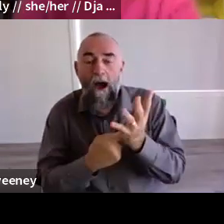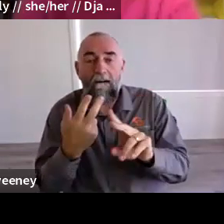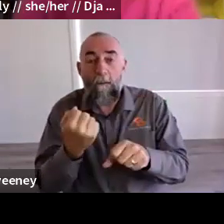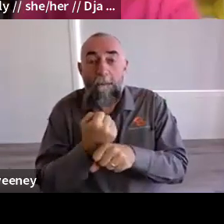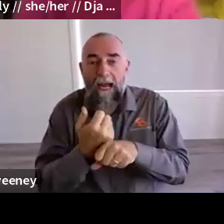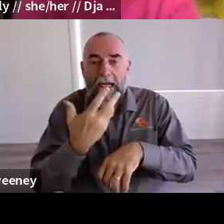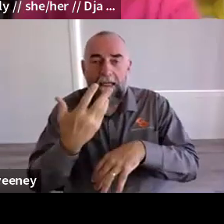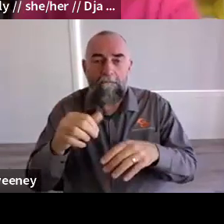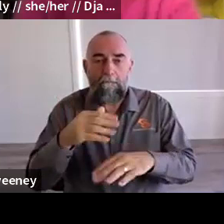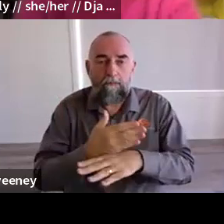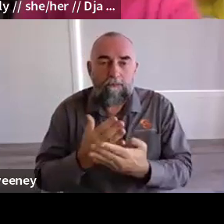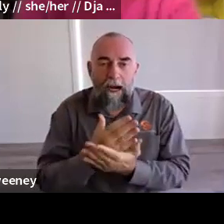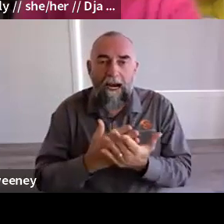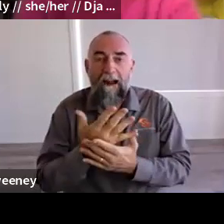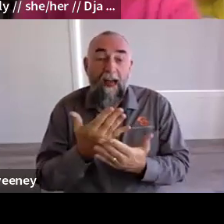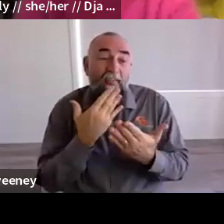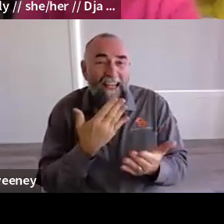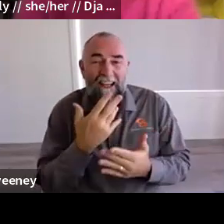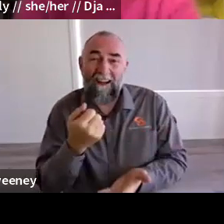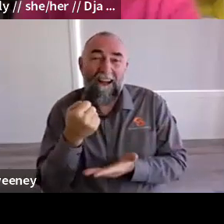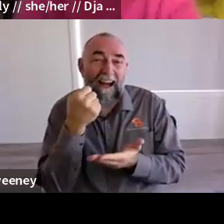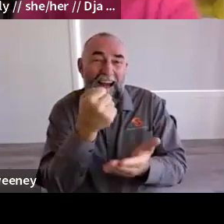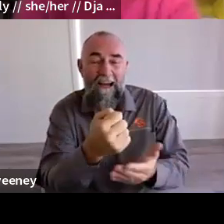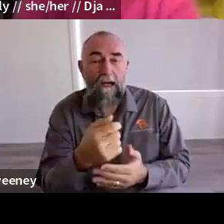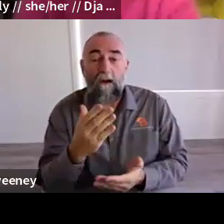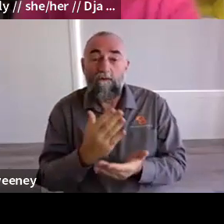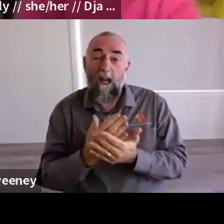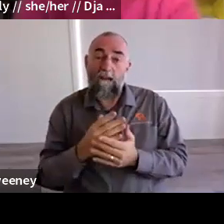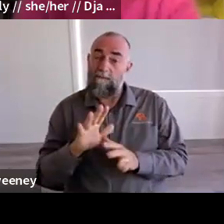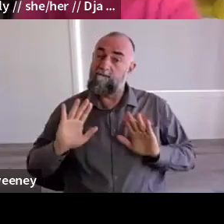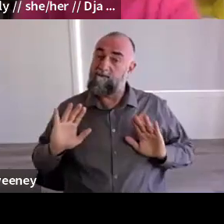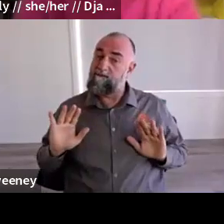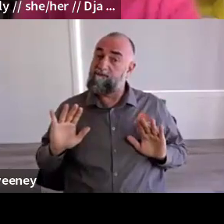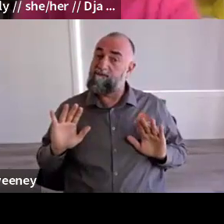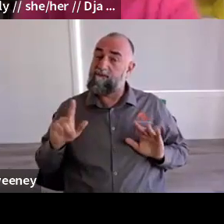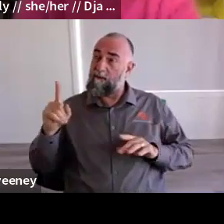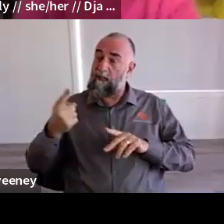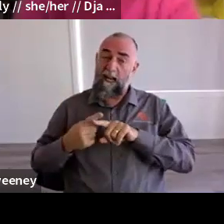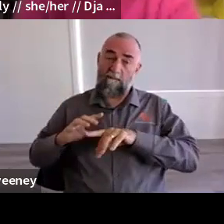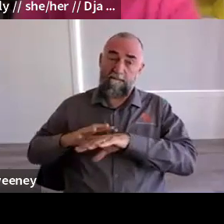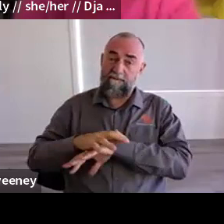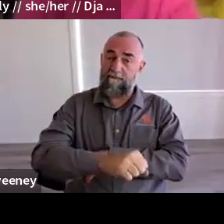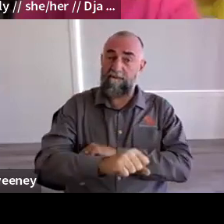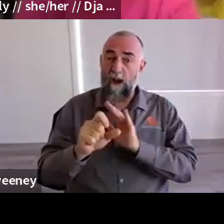what they are, just - it's like the old days when we were given a bag of flour